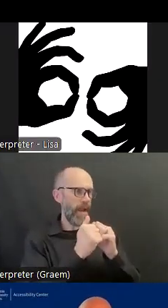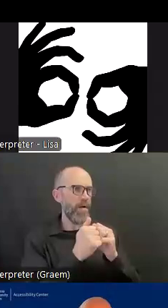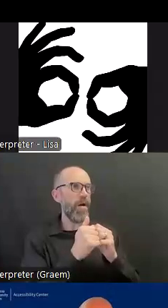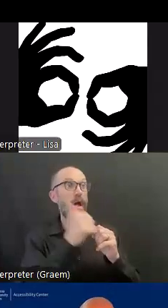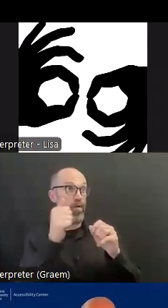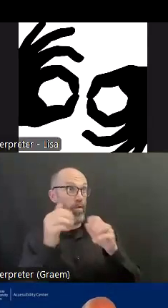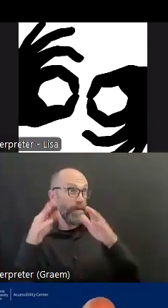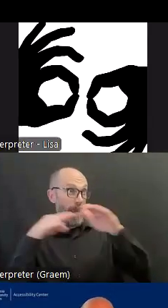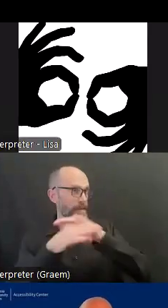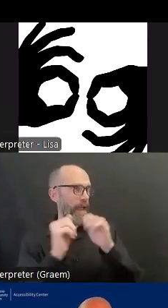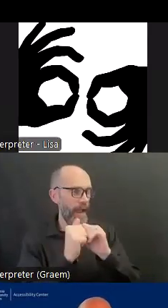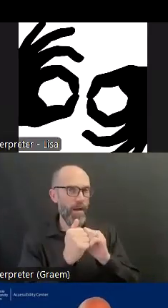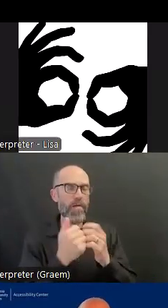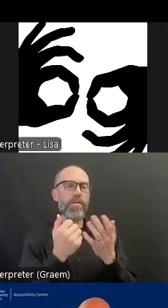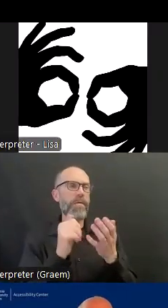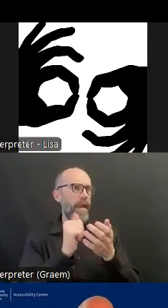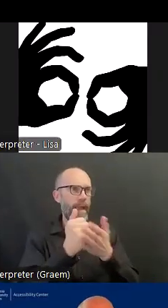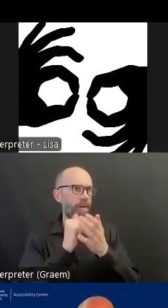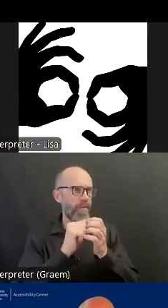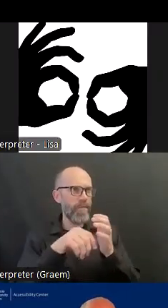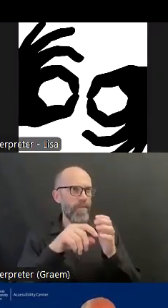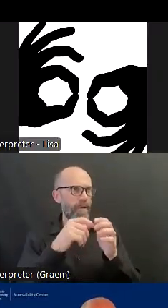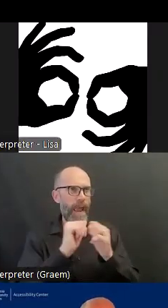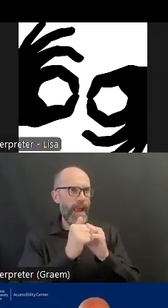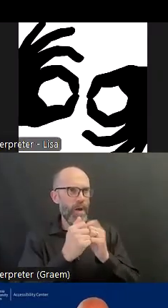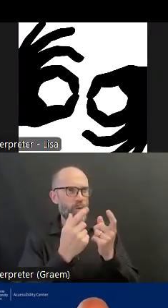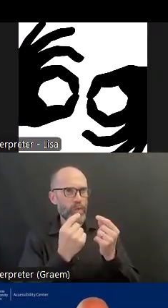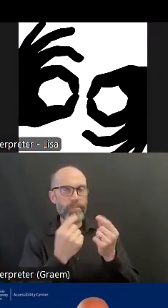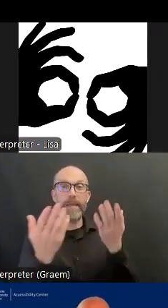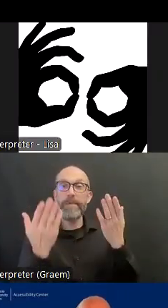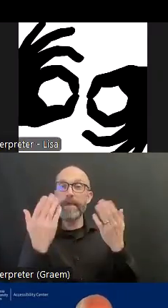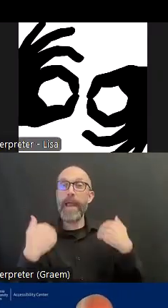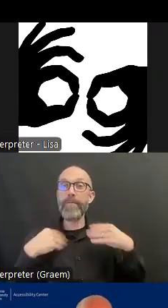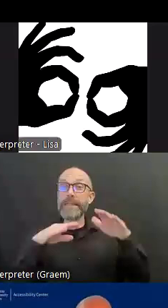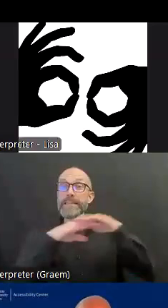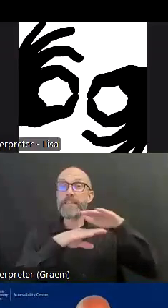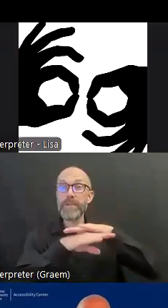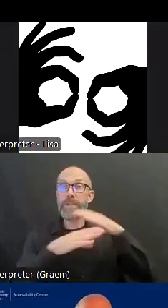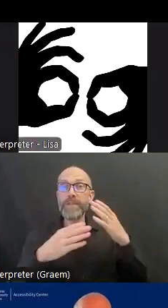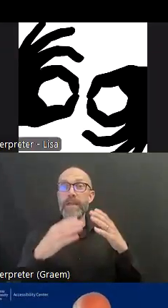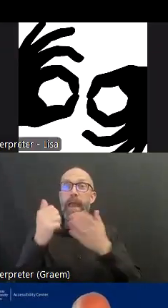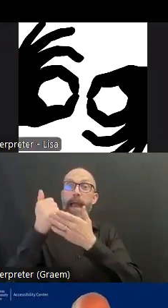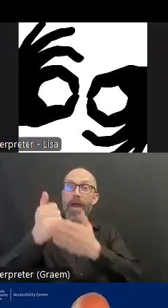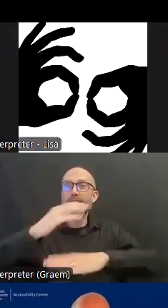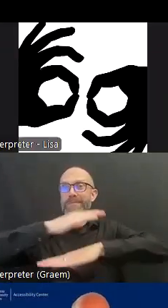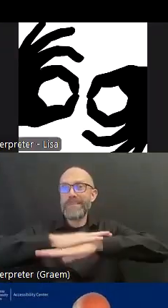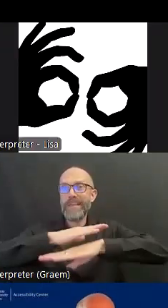And here's where I get help if I'm stuck. Perhaps there's an accessibility helpdesk at that vendor, for example.